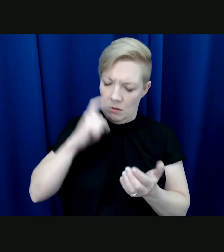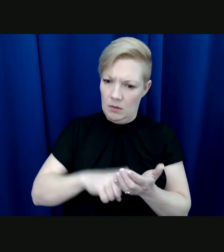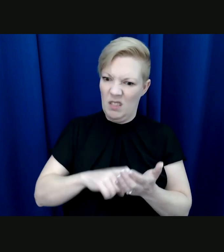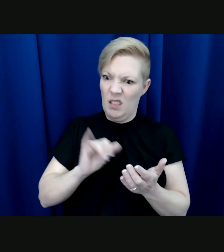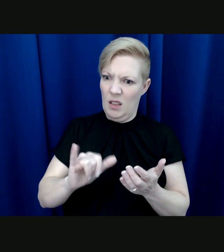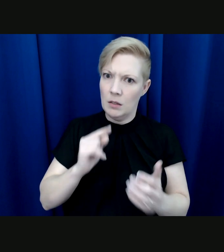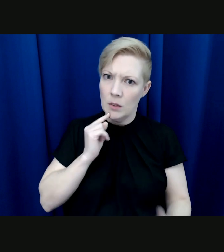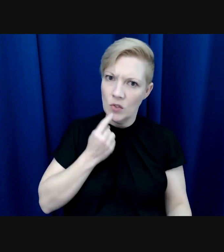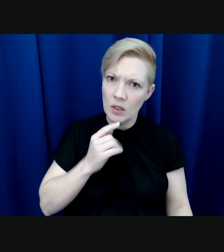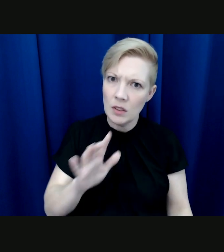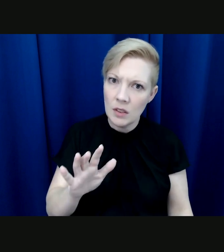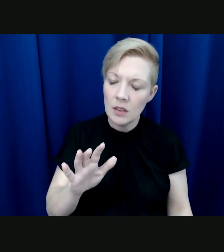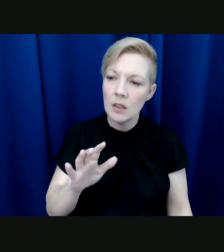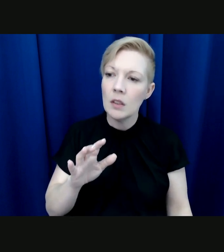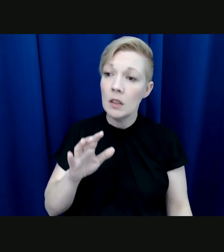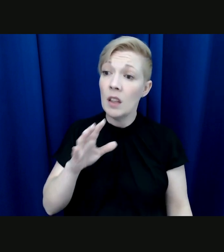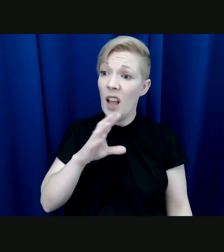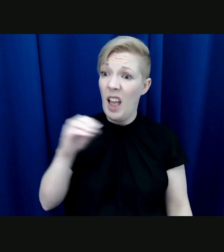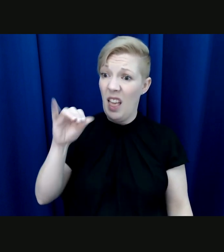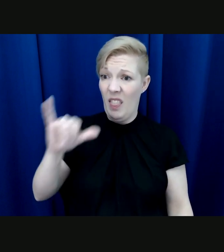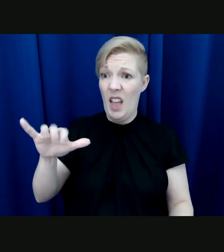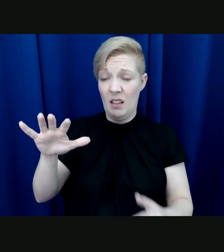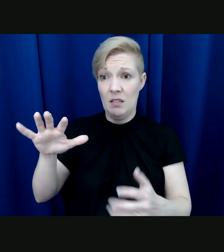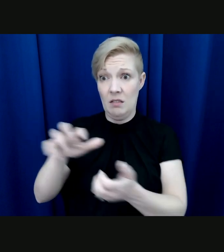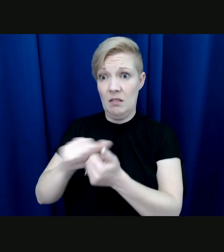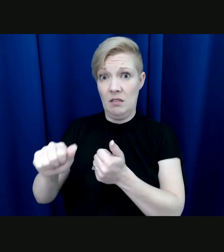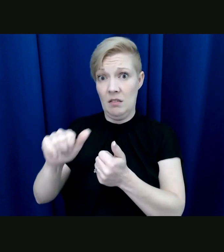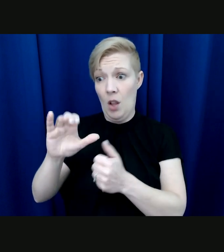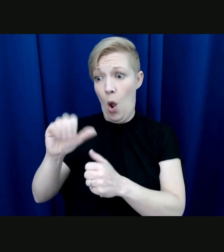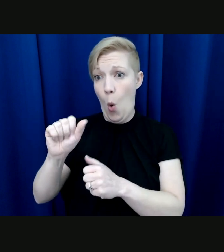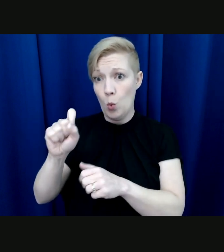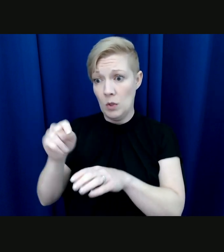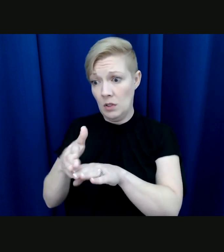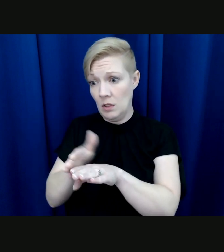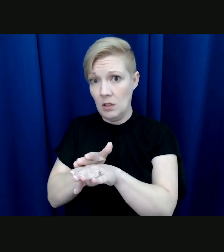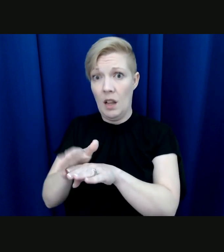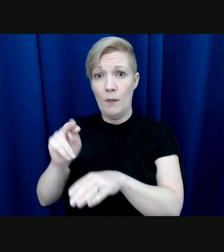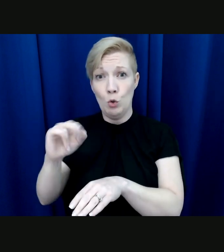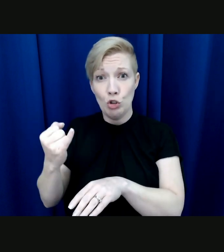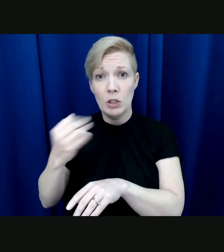it decimated lower Manhattan and that wasn't even a direct hit.